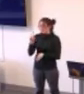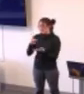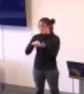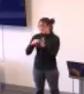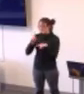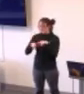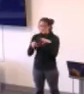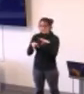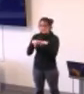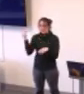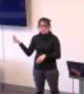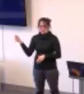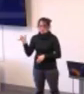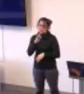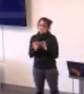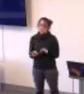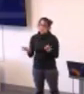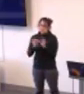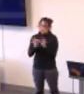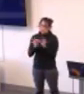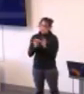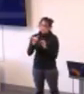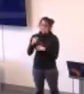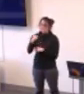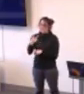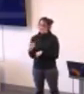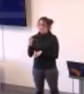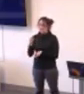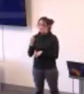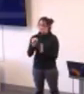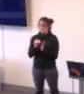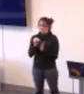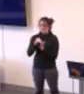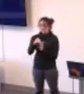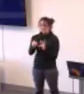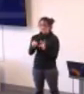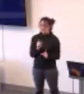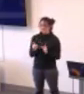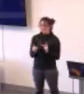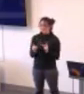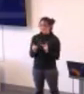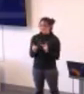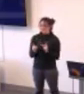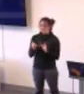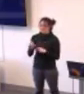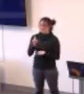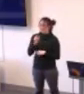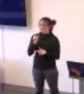That's really important. That's half a million people. And that's a, that's a really low estimate, I believe.